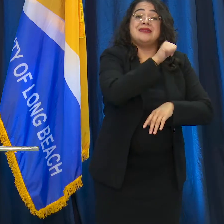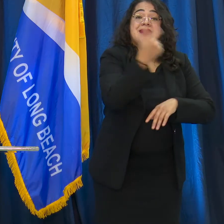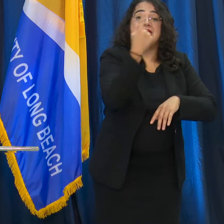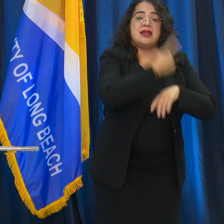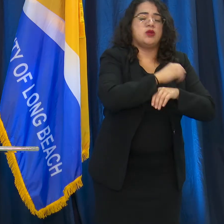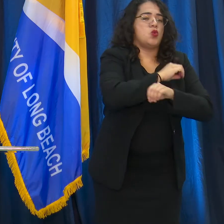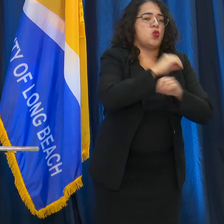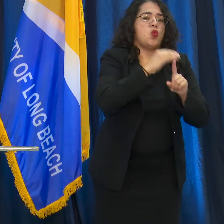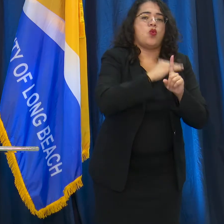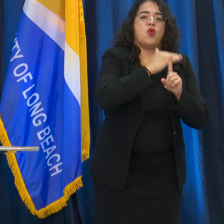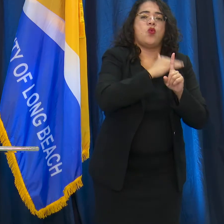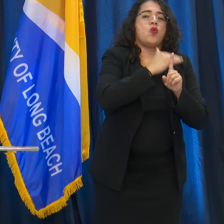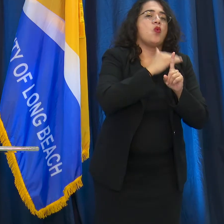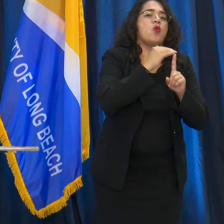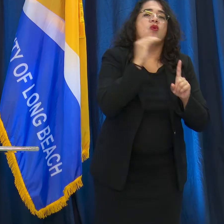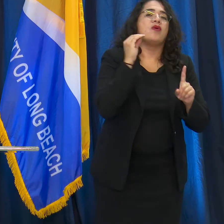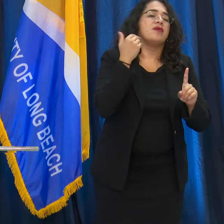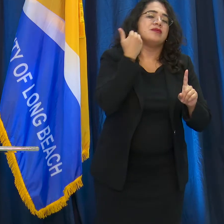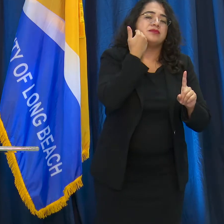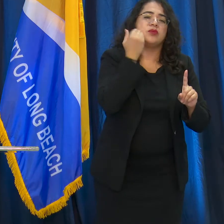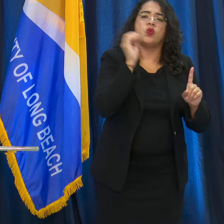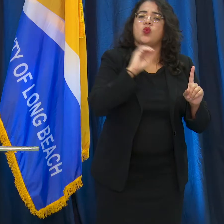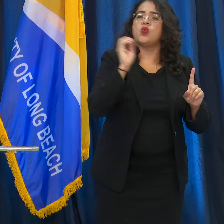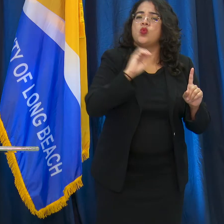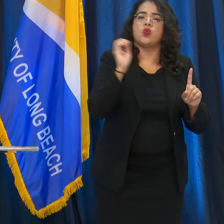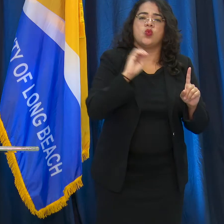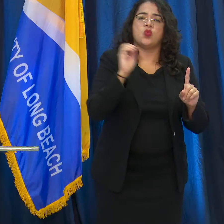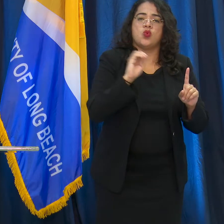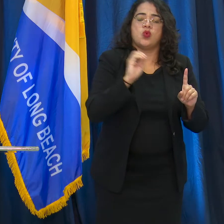without use of medication, whichever is later. If you're required to isolate, you